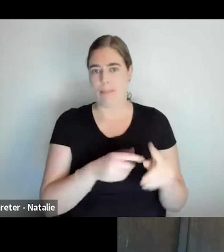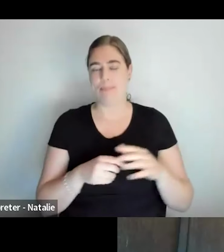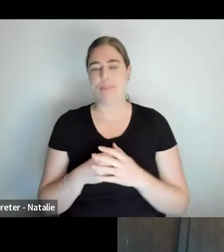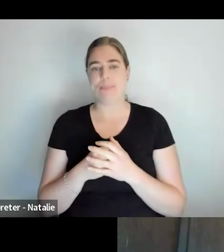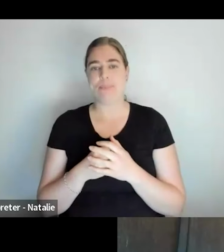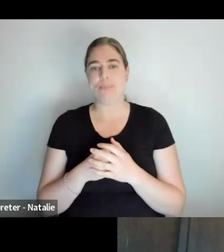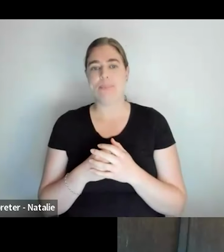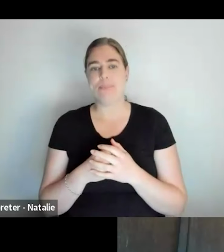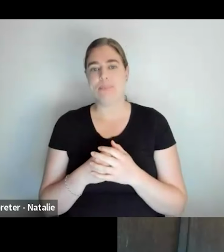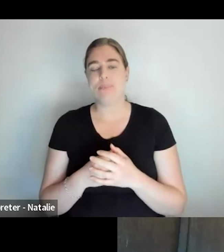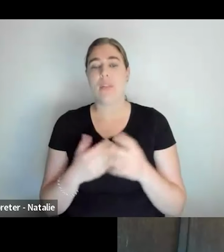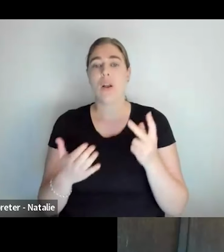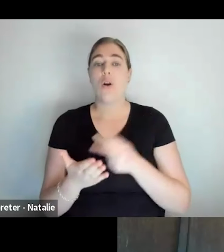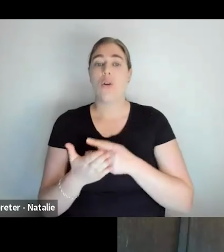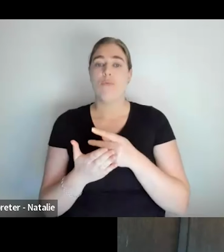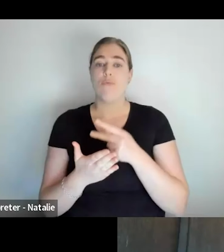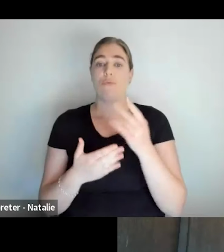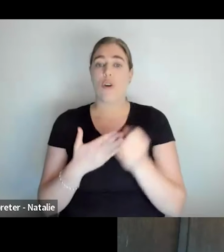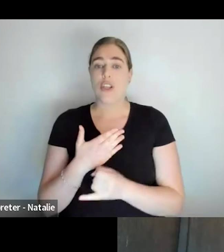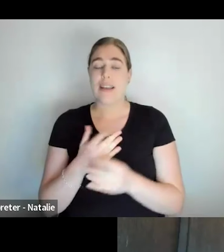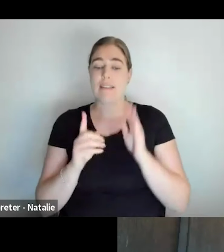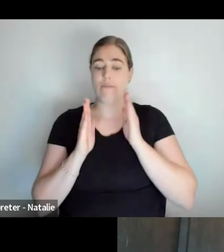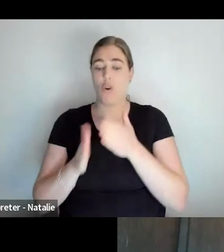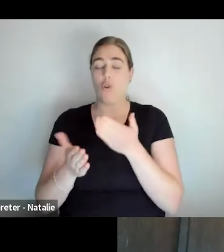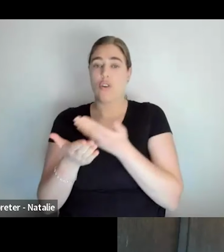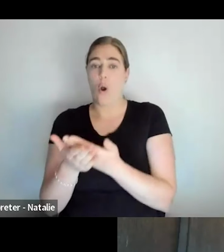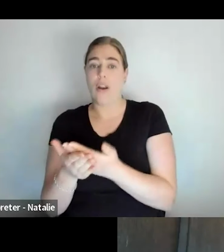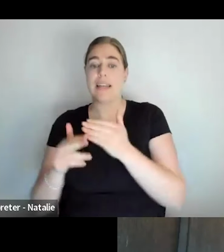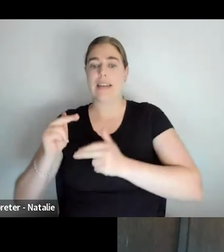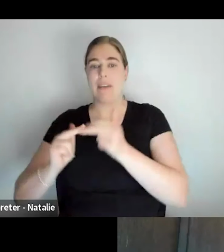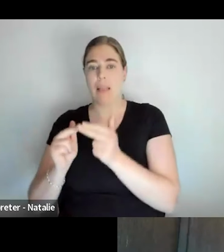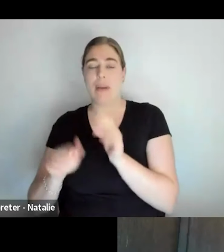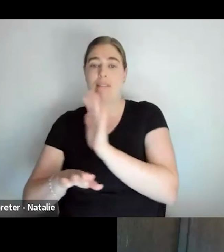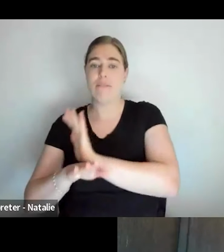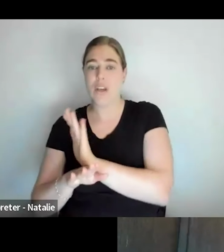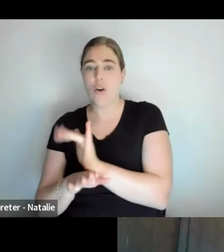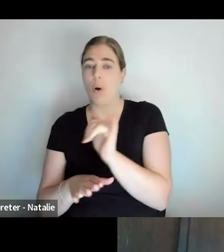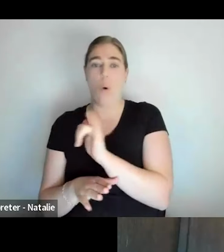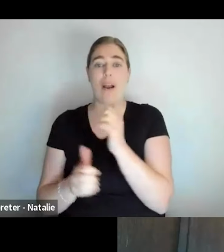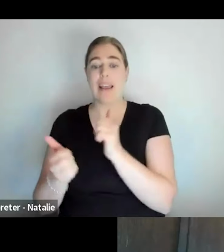Projects that focus on developing a film or a game, which are already supported by